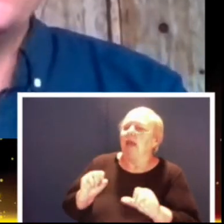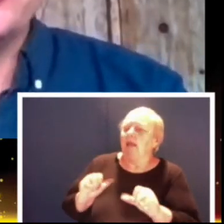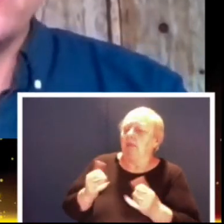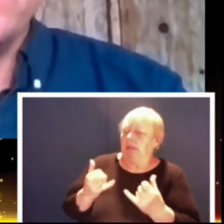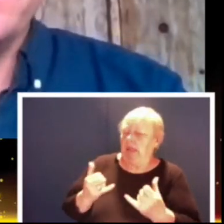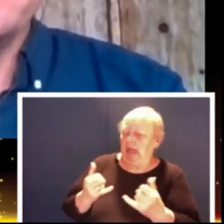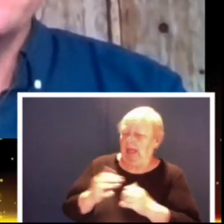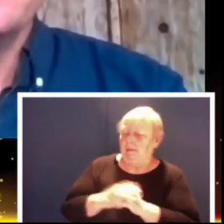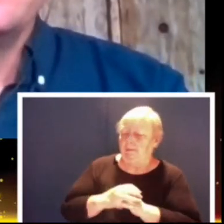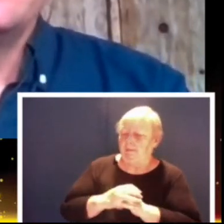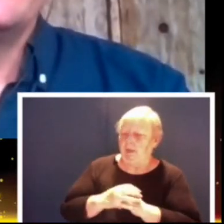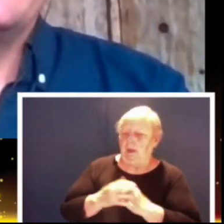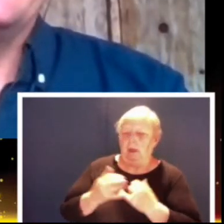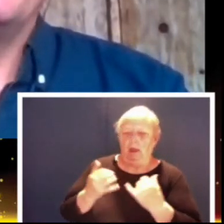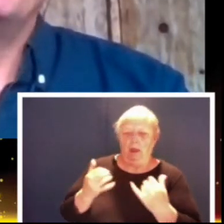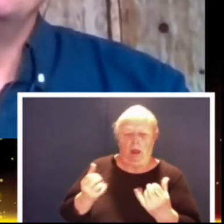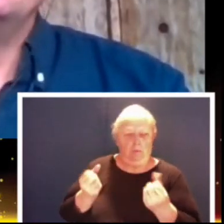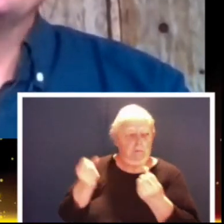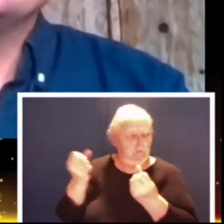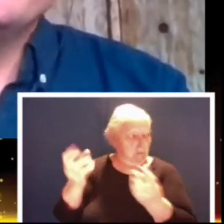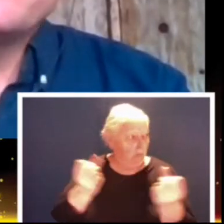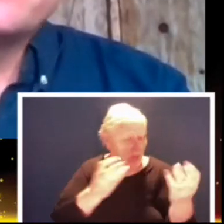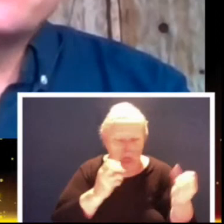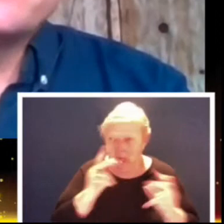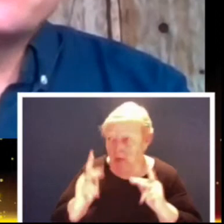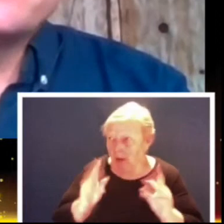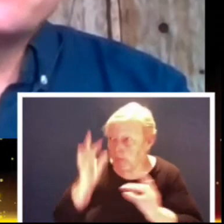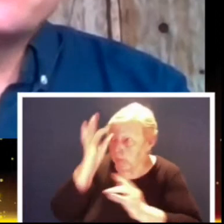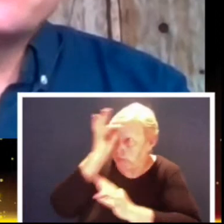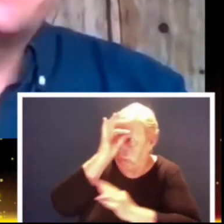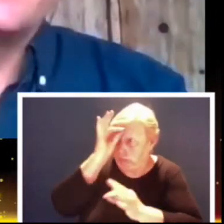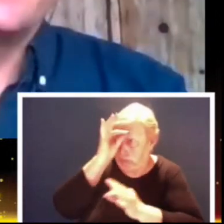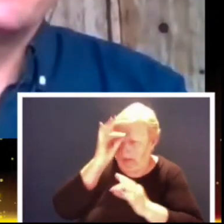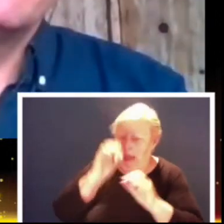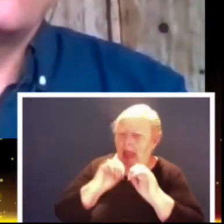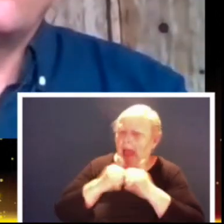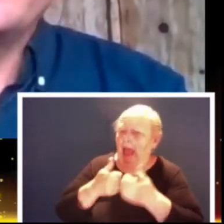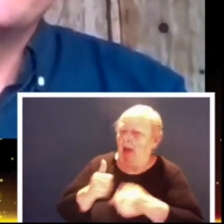with deliberately practicing ways to become at peace